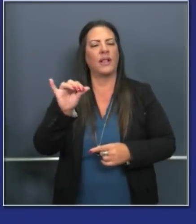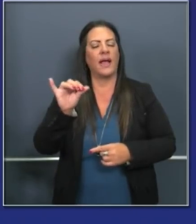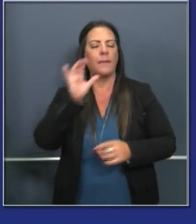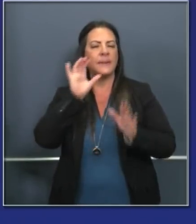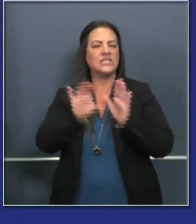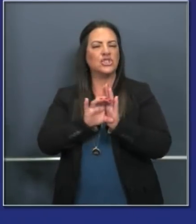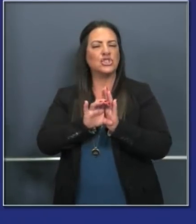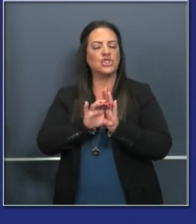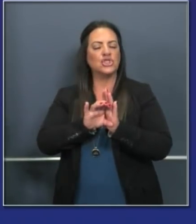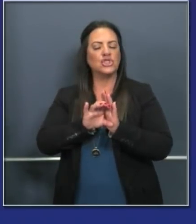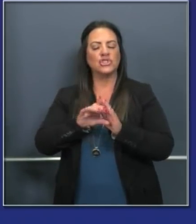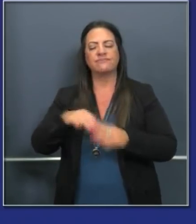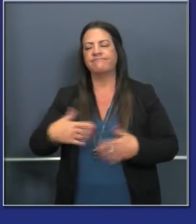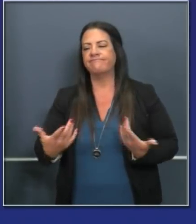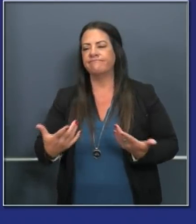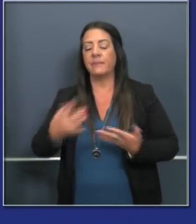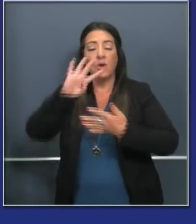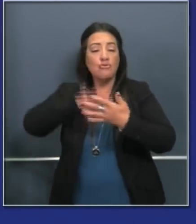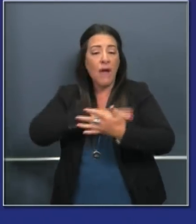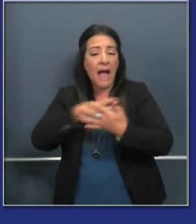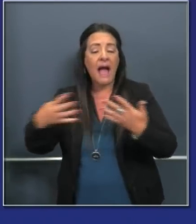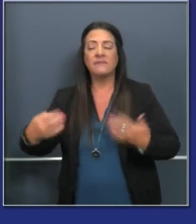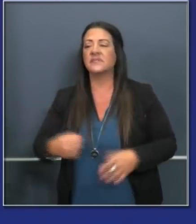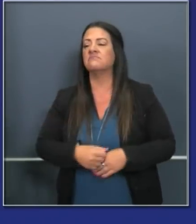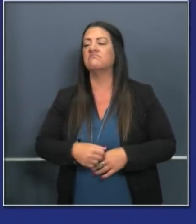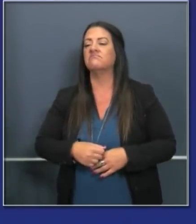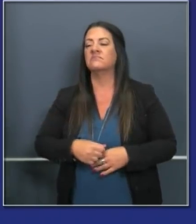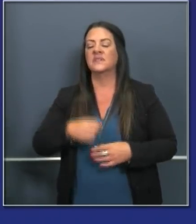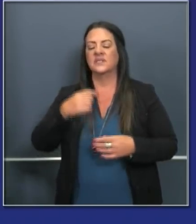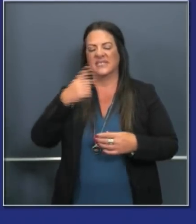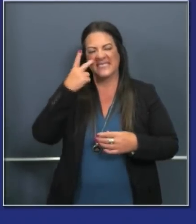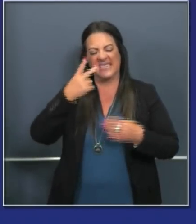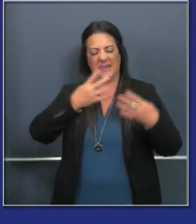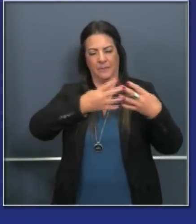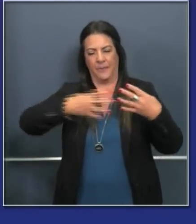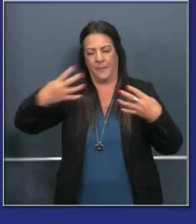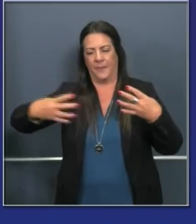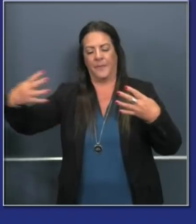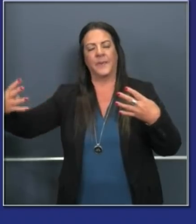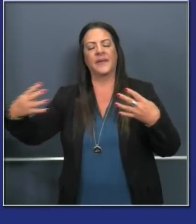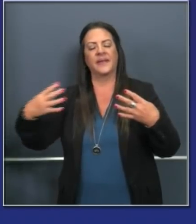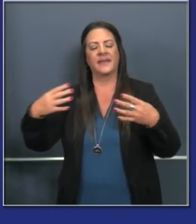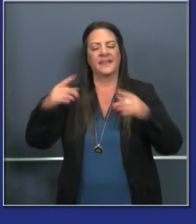MODELS OR THE MIT MODELS OR THE RAND MODELS OVER THE I CAN CONTINUE DOWN THIS PATH, MANY